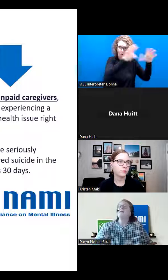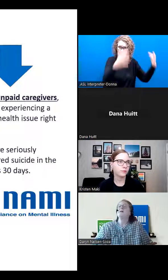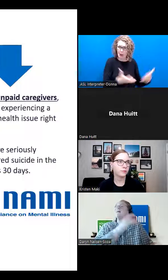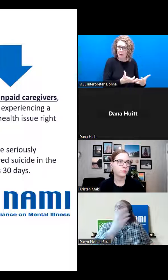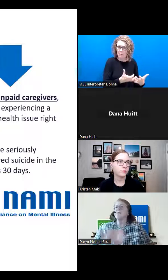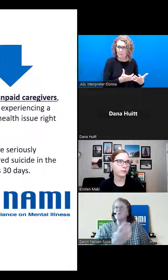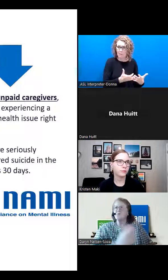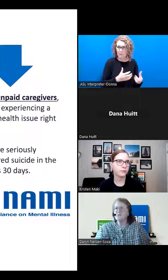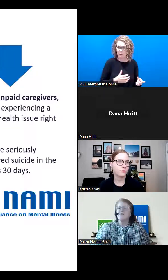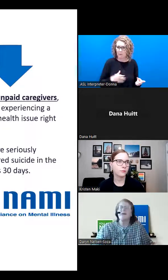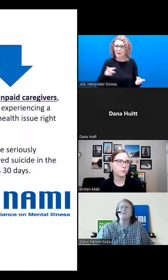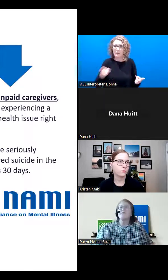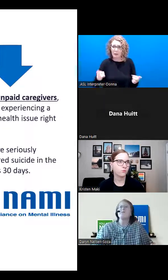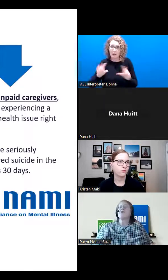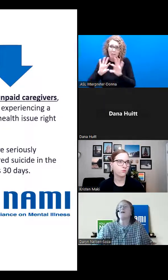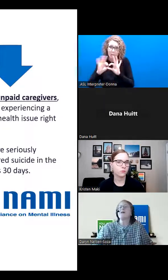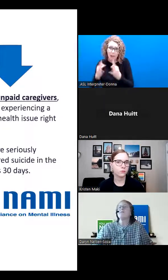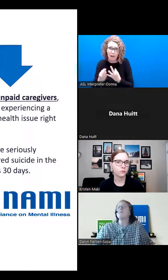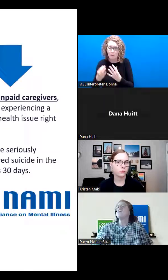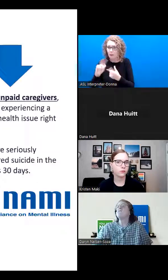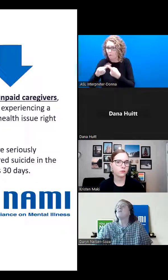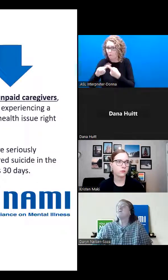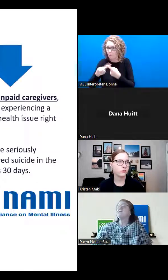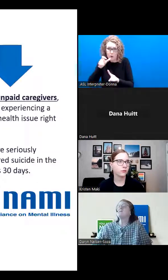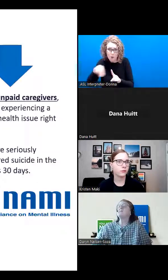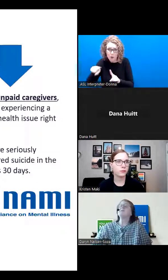it. As Kristen mentioned, about 70% of people will need it,